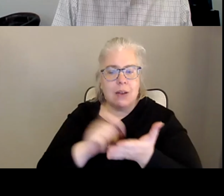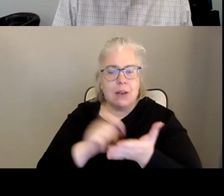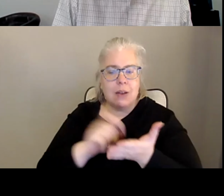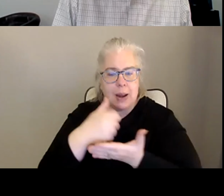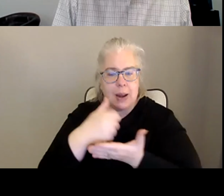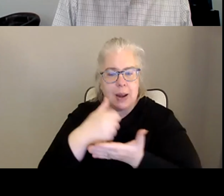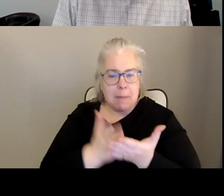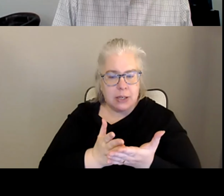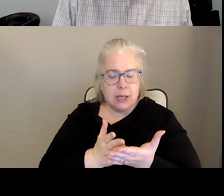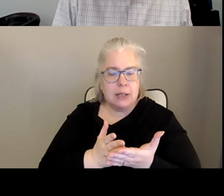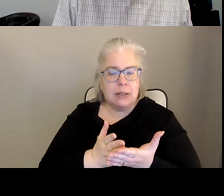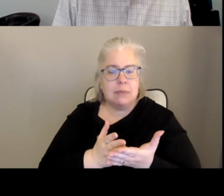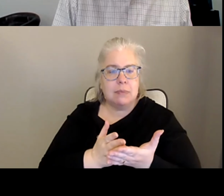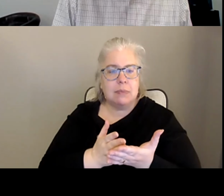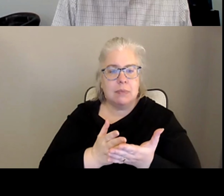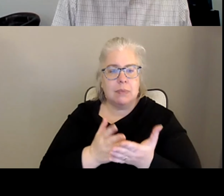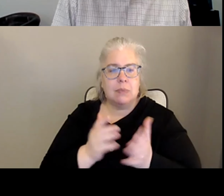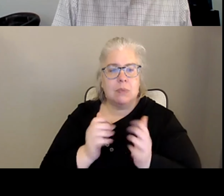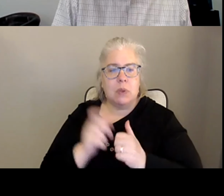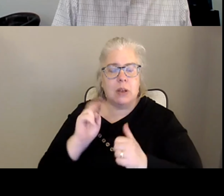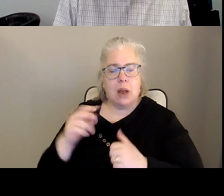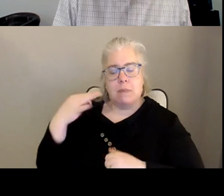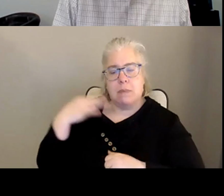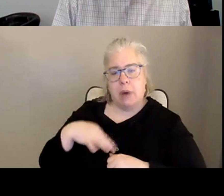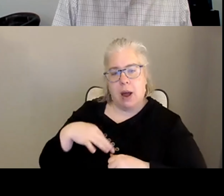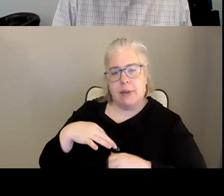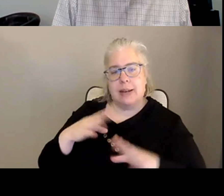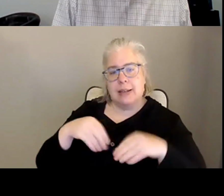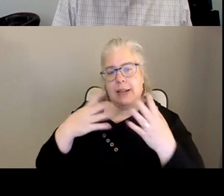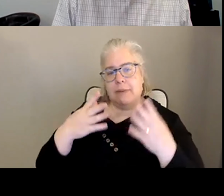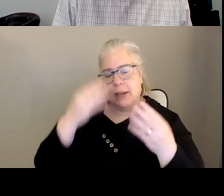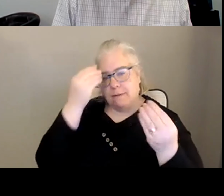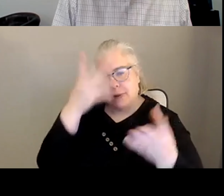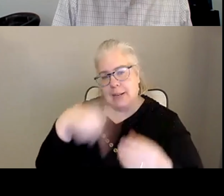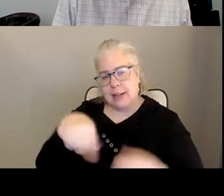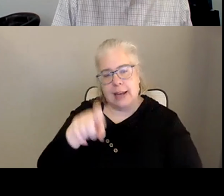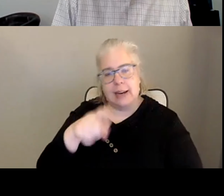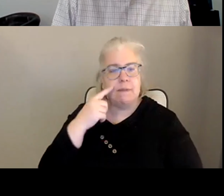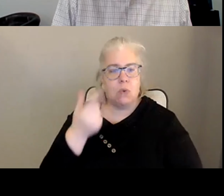Or even with our non-profits, you know giving them the information they need for their grant proposals.